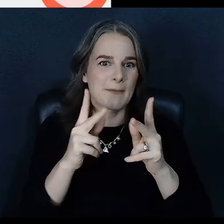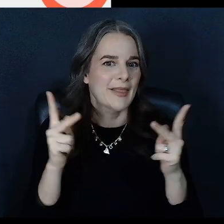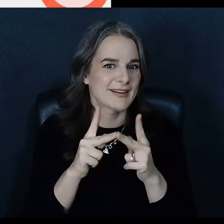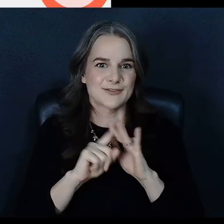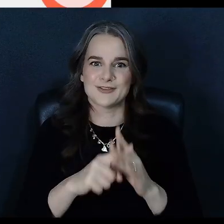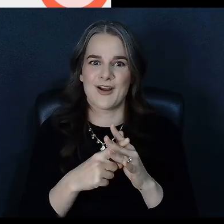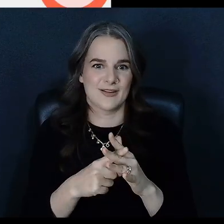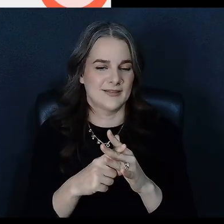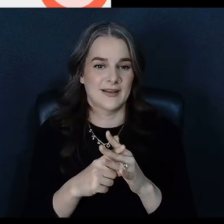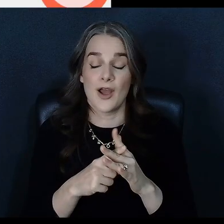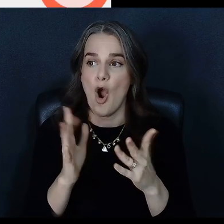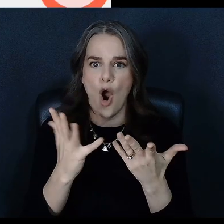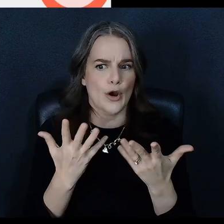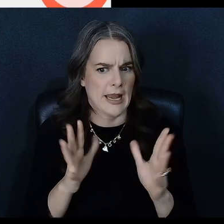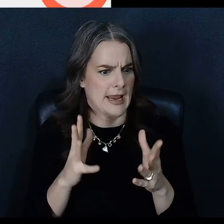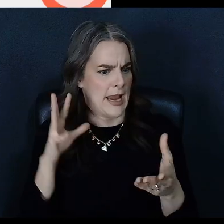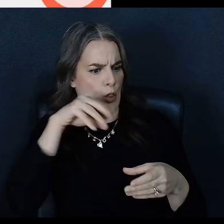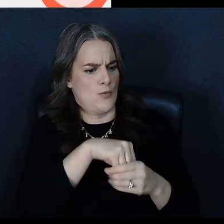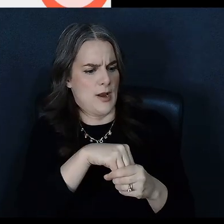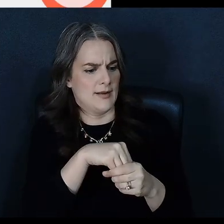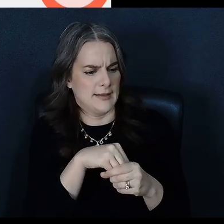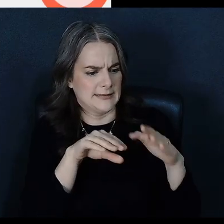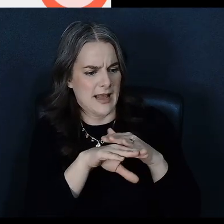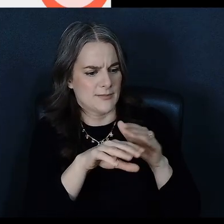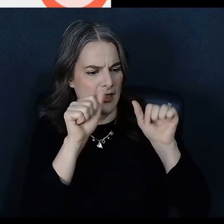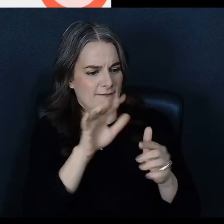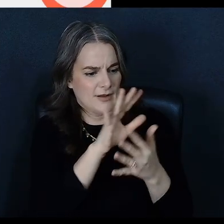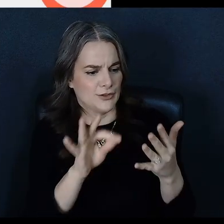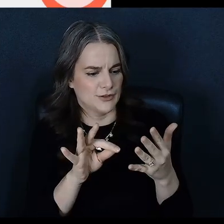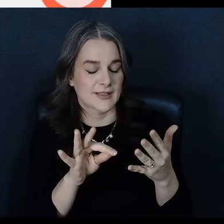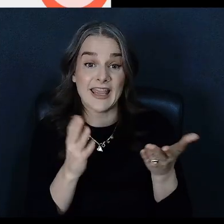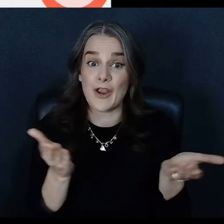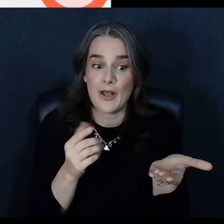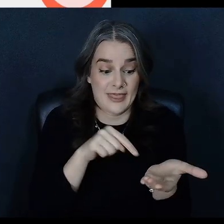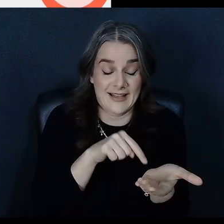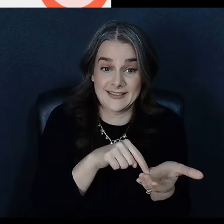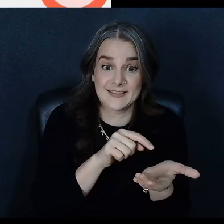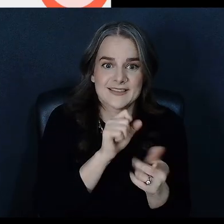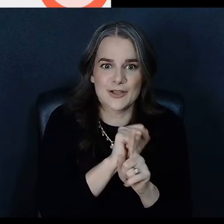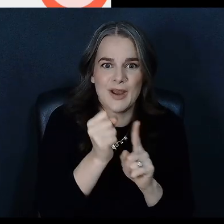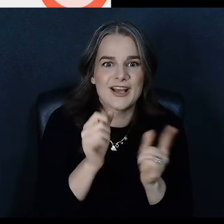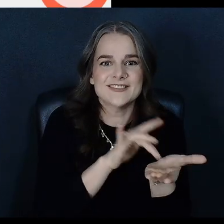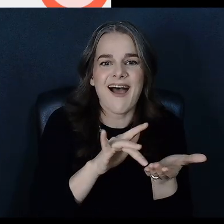and looking at your touch devices in this case. We talked about the idea of touch needs you, too.